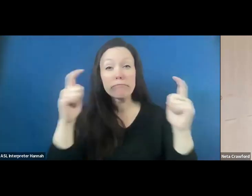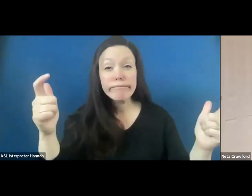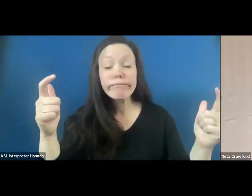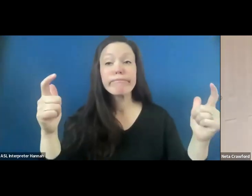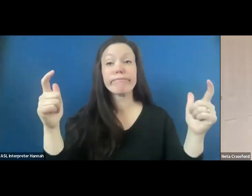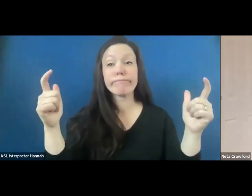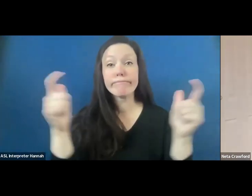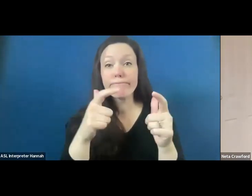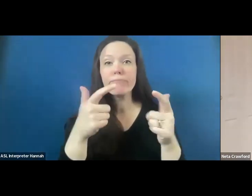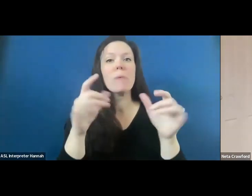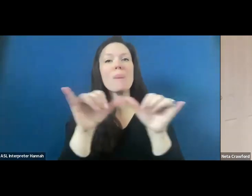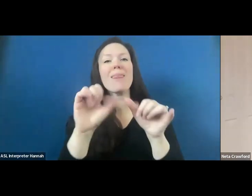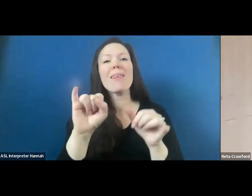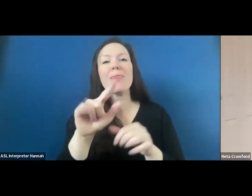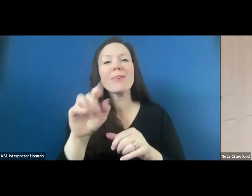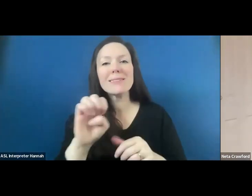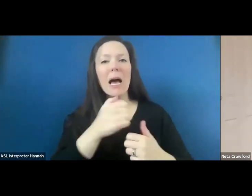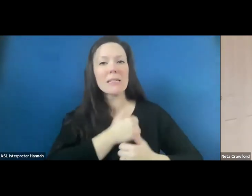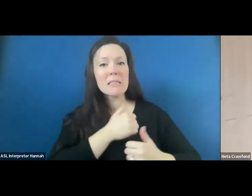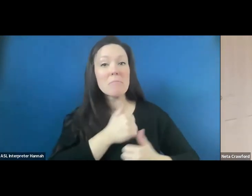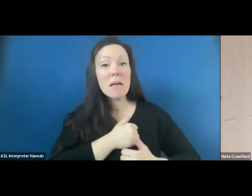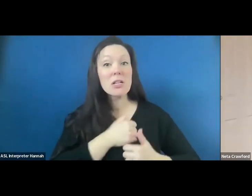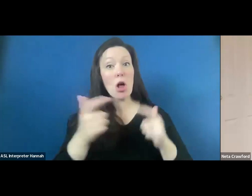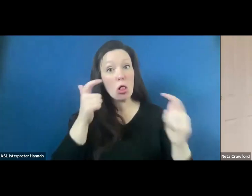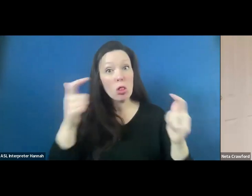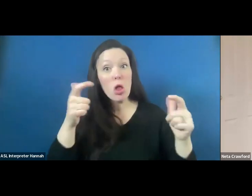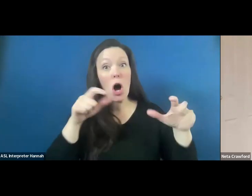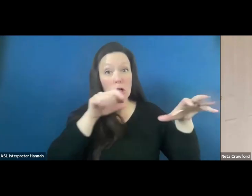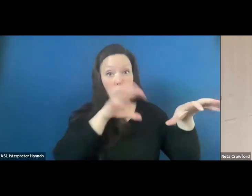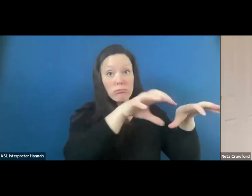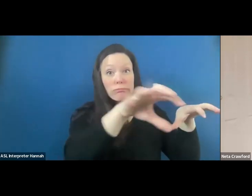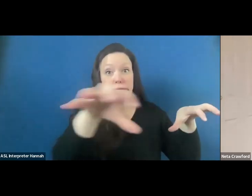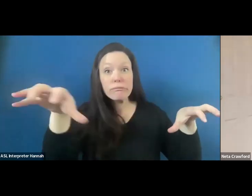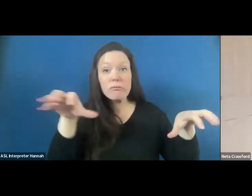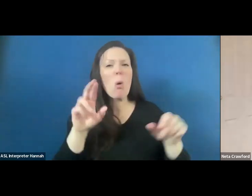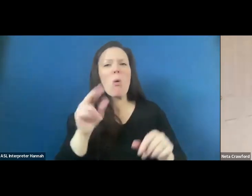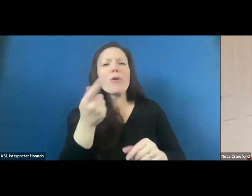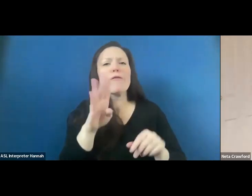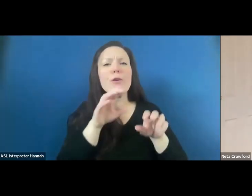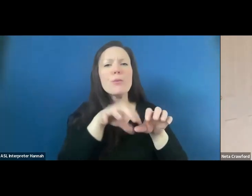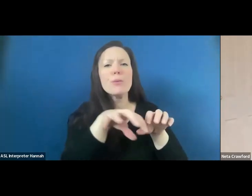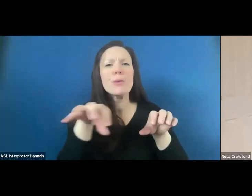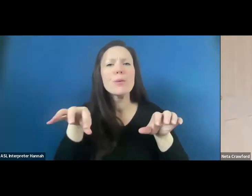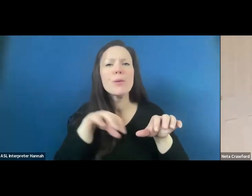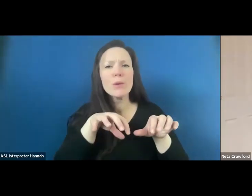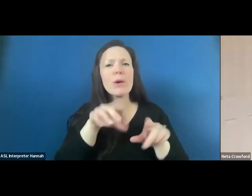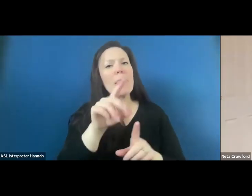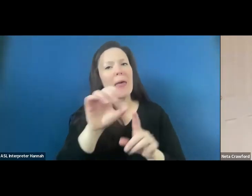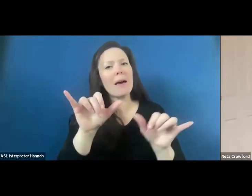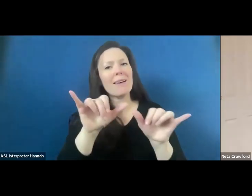So the number of bases and the kinds of activities that our U.S. military is engaged in.